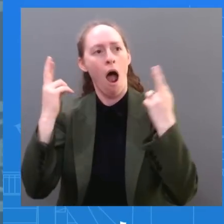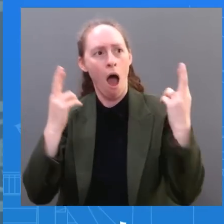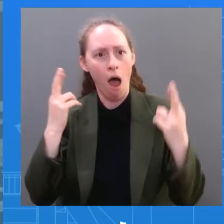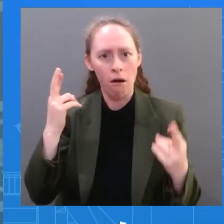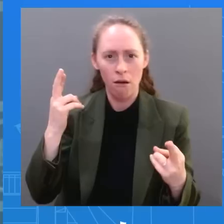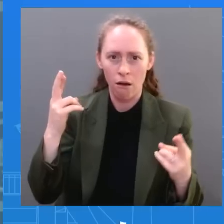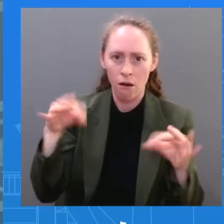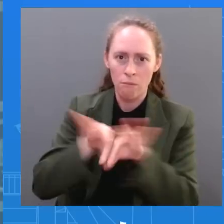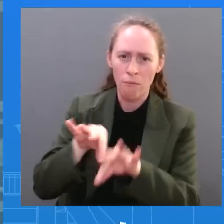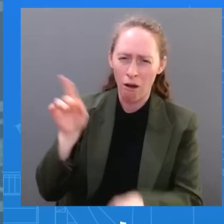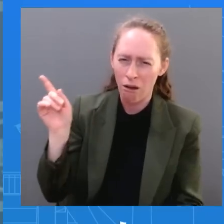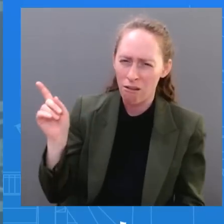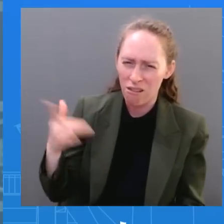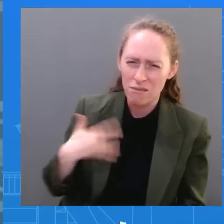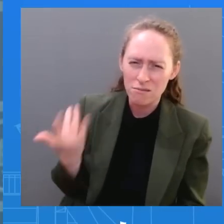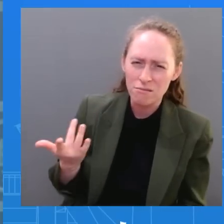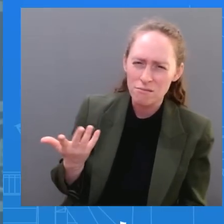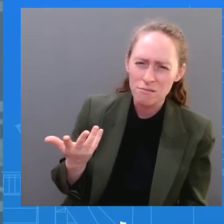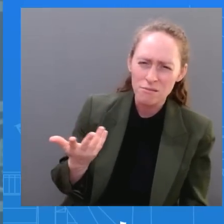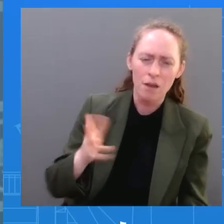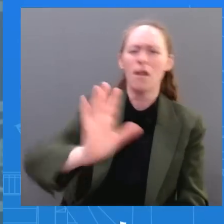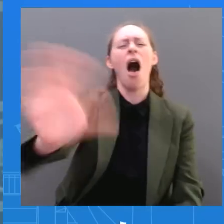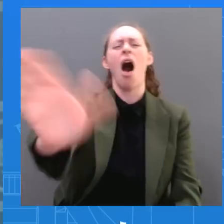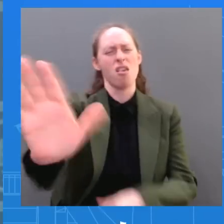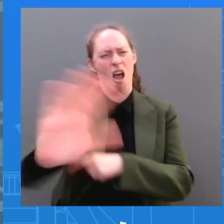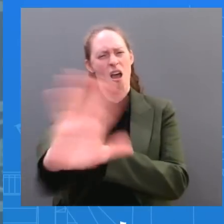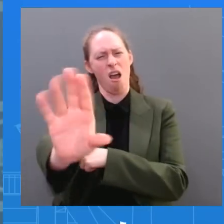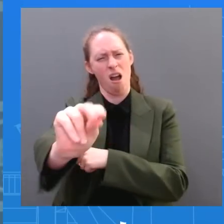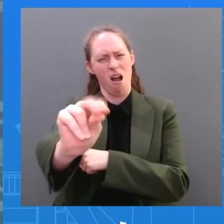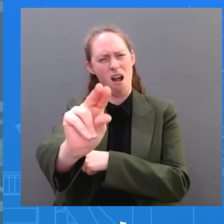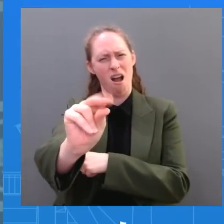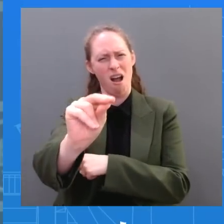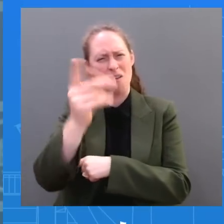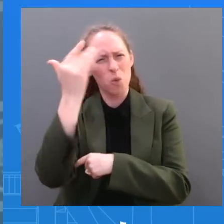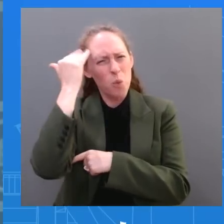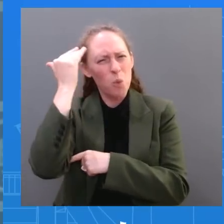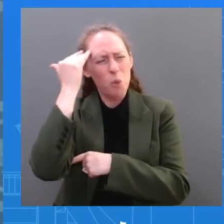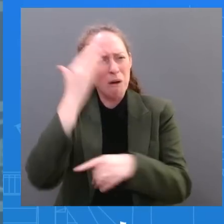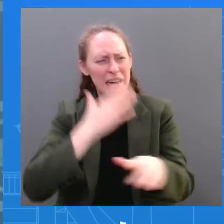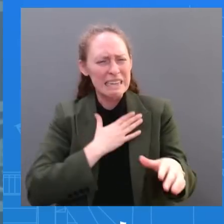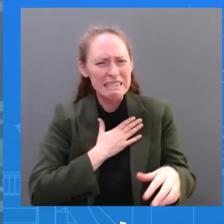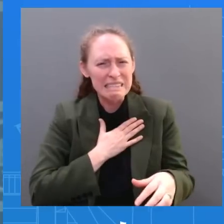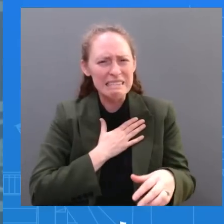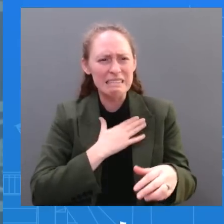He takes this job very seriously, especially when it comes to bringing home U.S. nationals